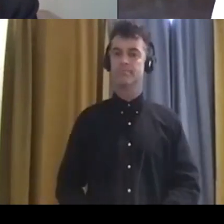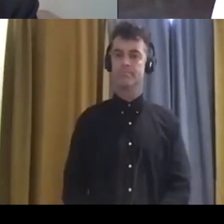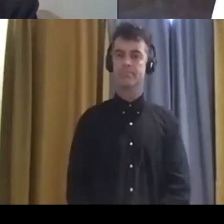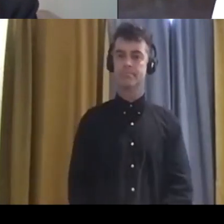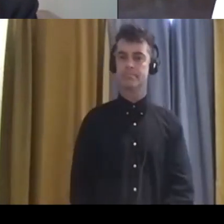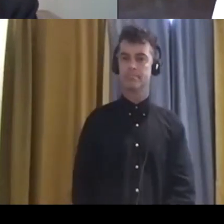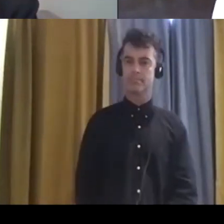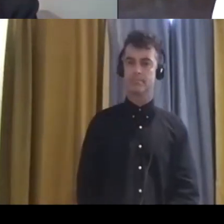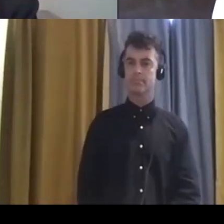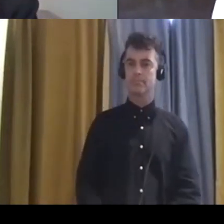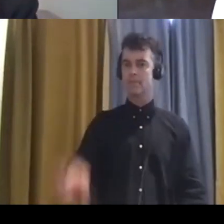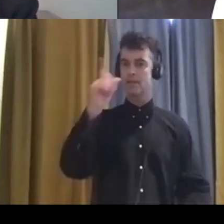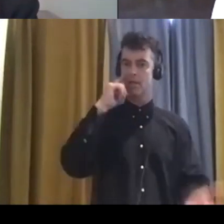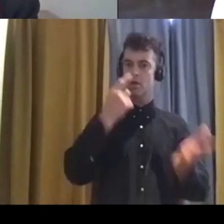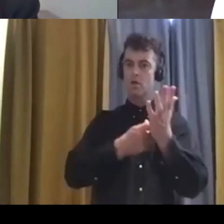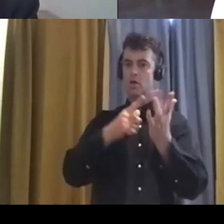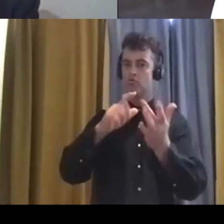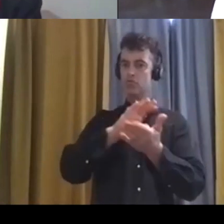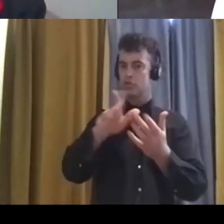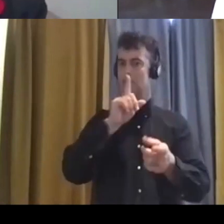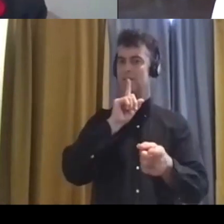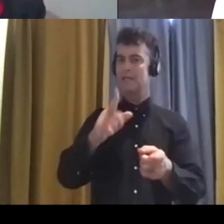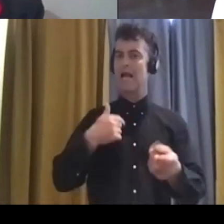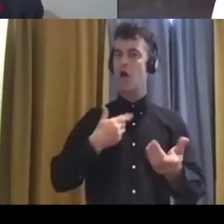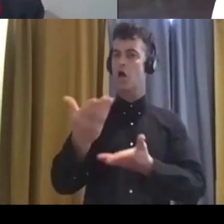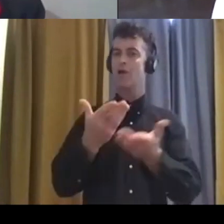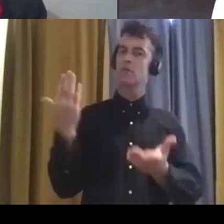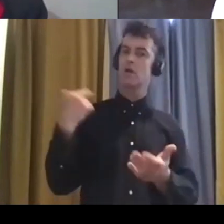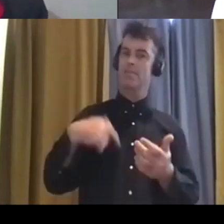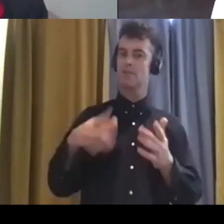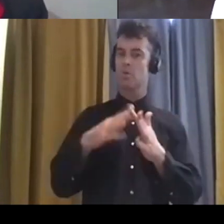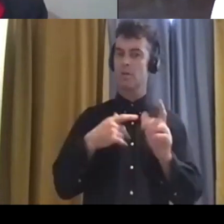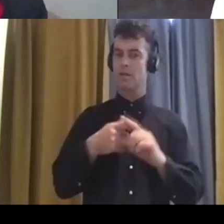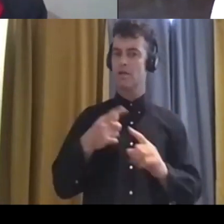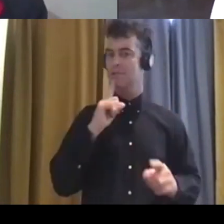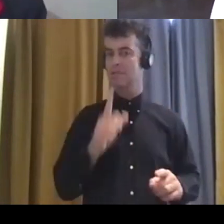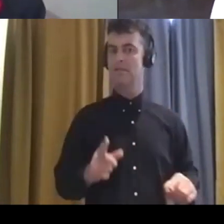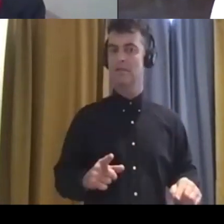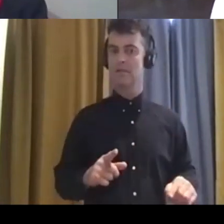I think Rich you said in our conversation earlier this week that employment of people